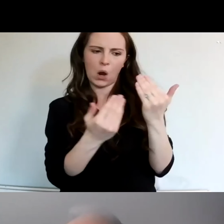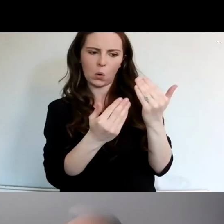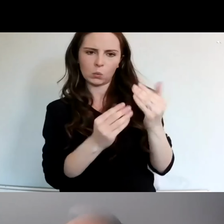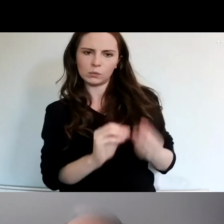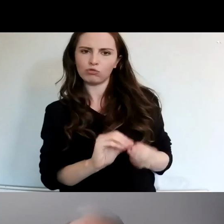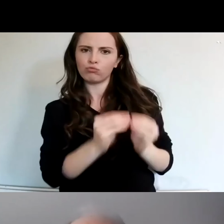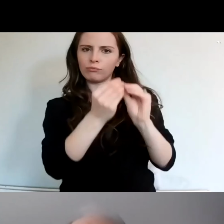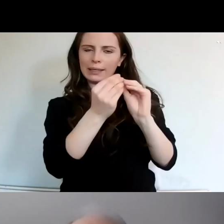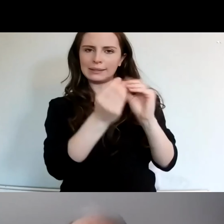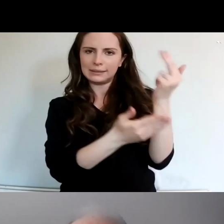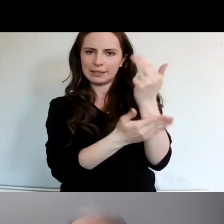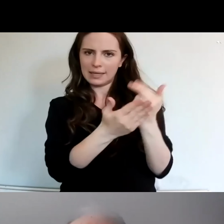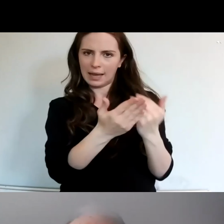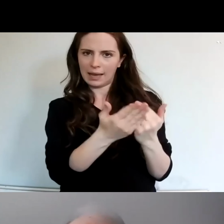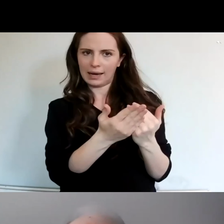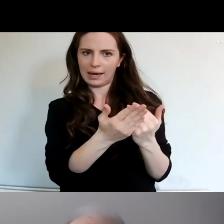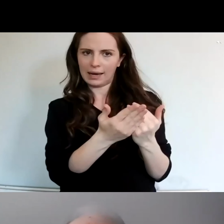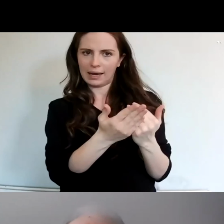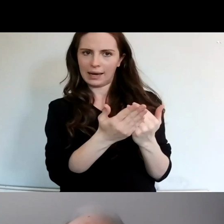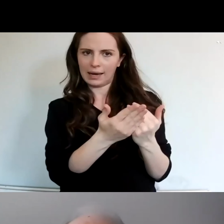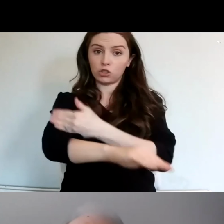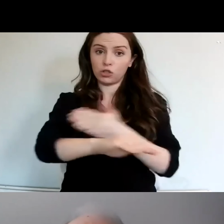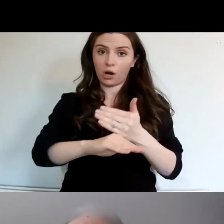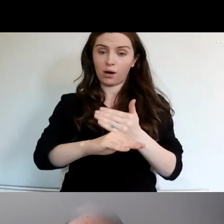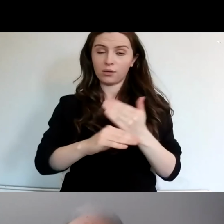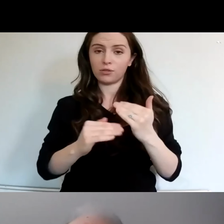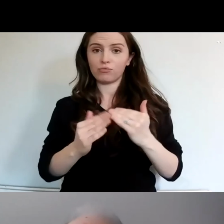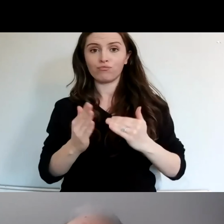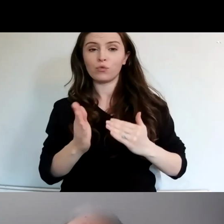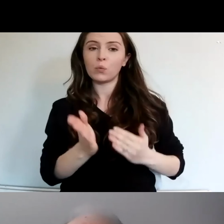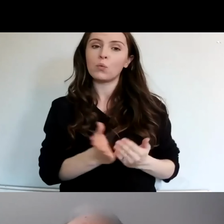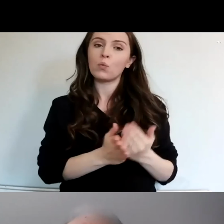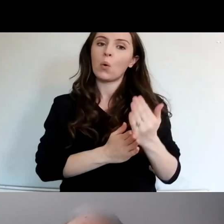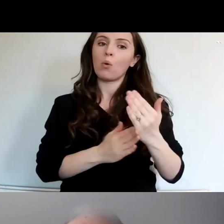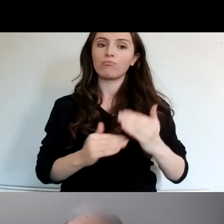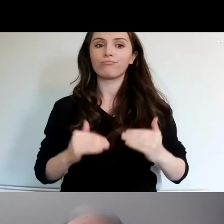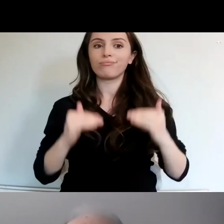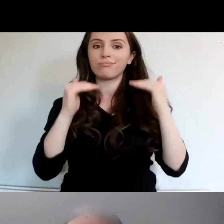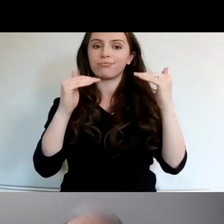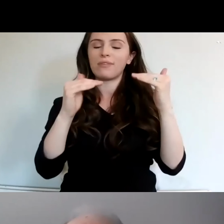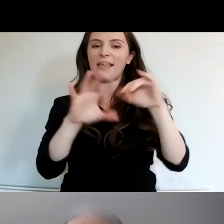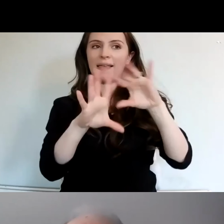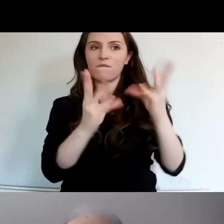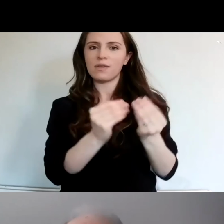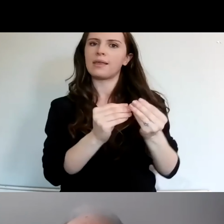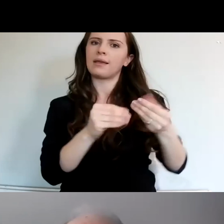from the concept stage, right through, that that is inclusive